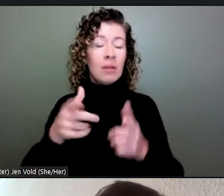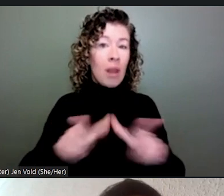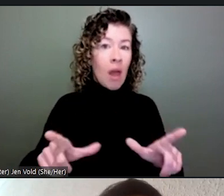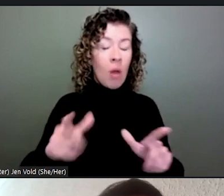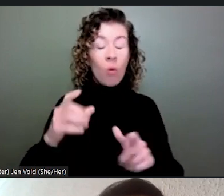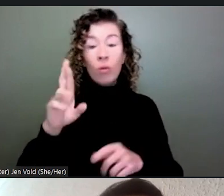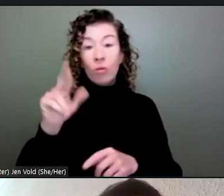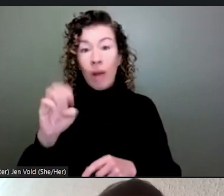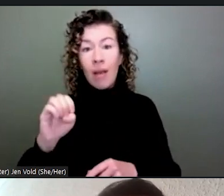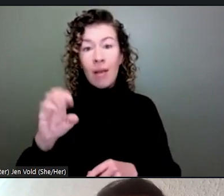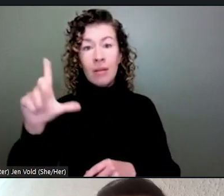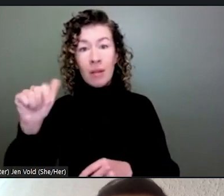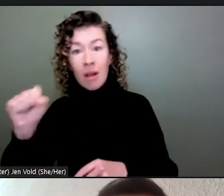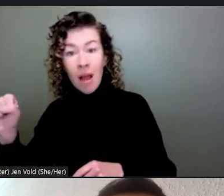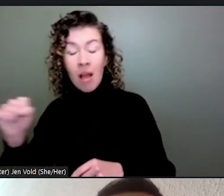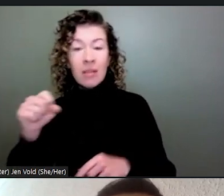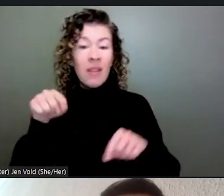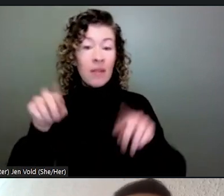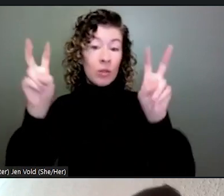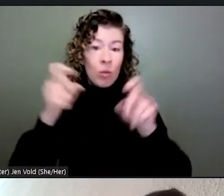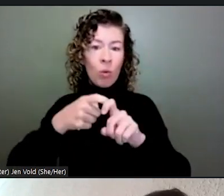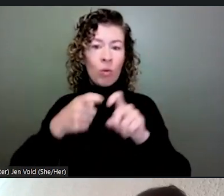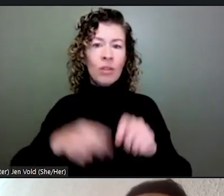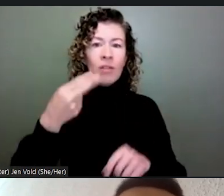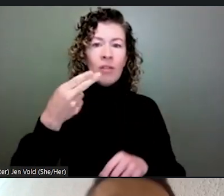So this quote, for example, is from Henry Fortier, who--who